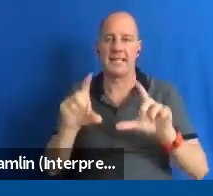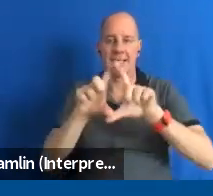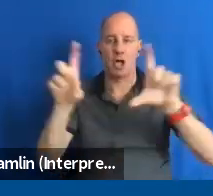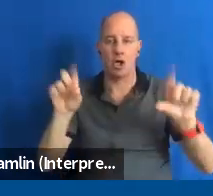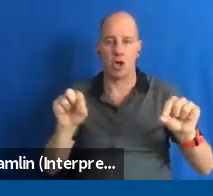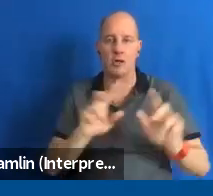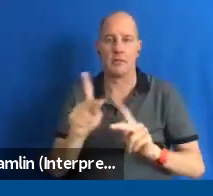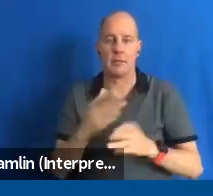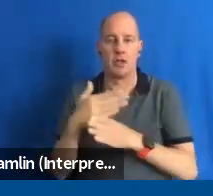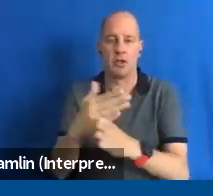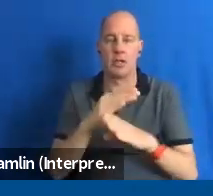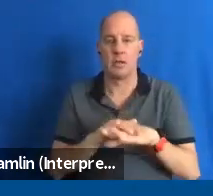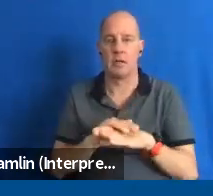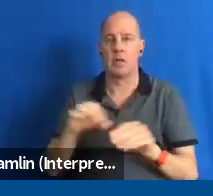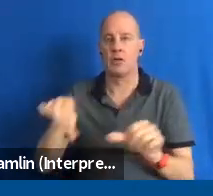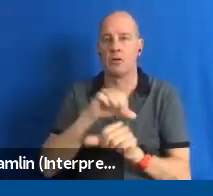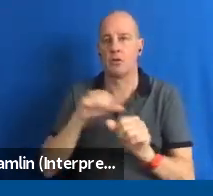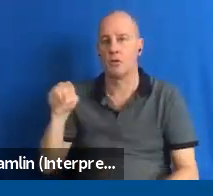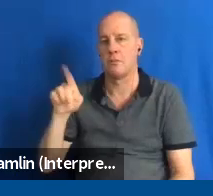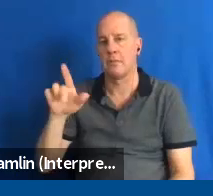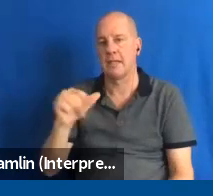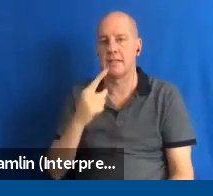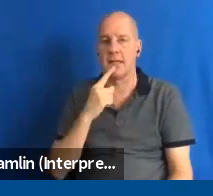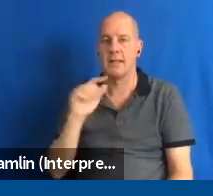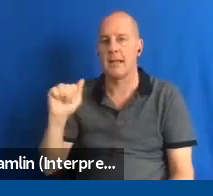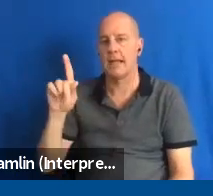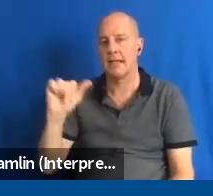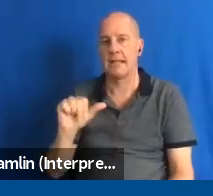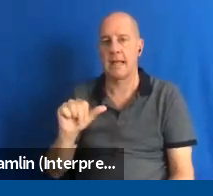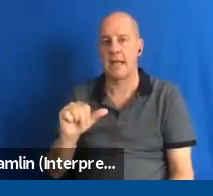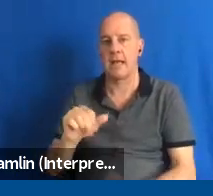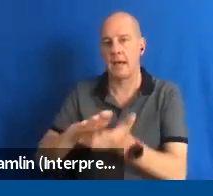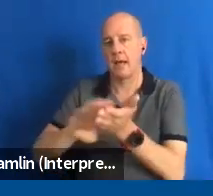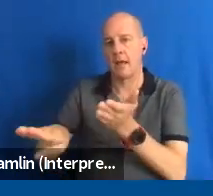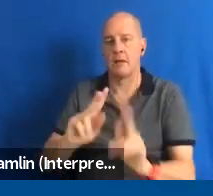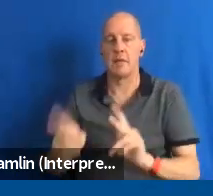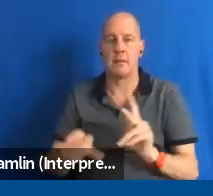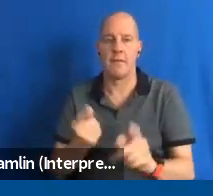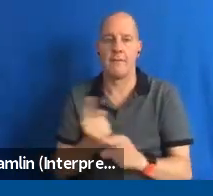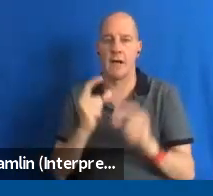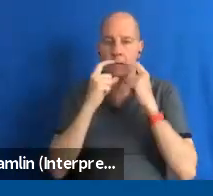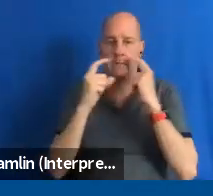on social media saying the ADA exempts people from wearing masks for being fraudulent, and